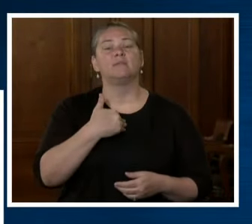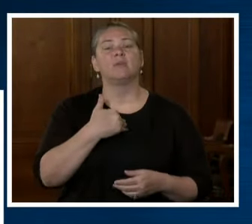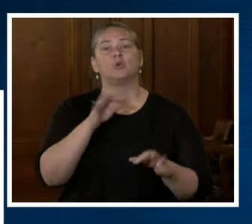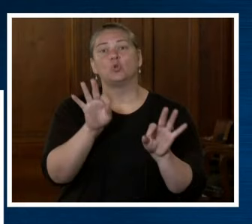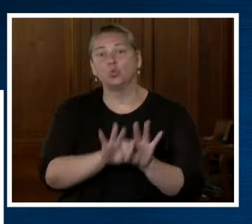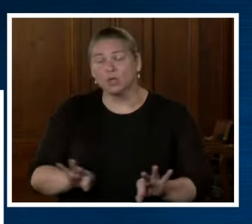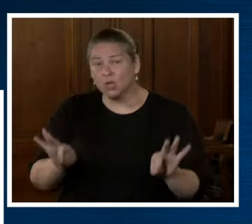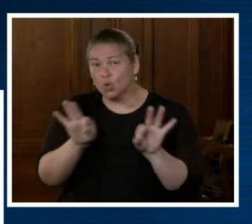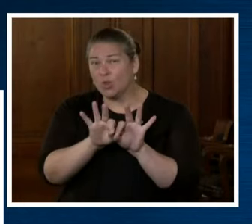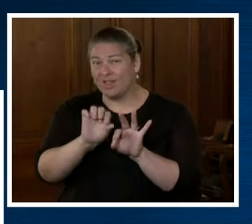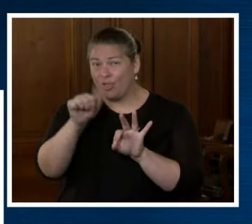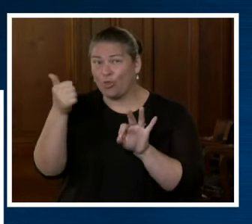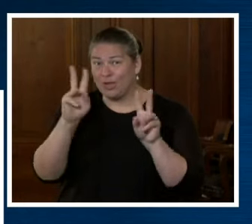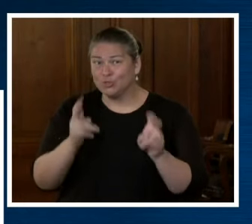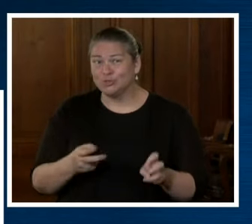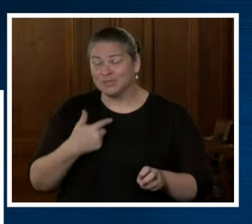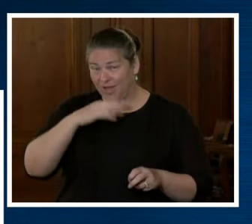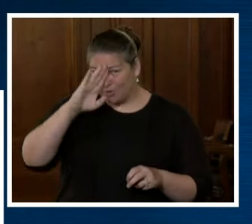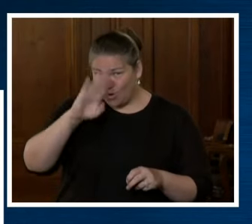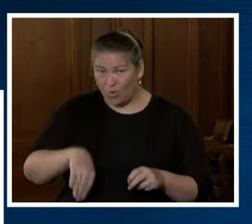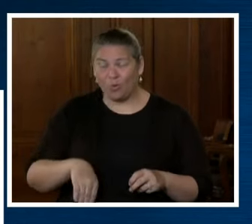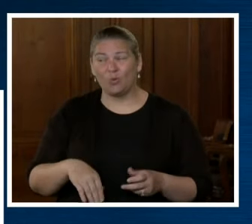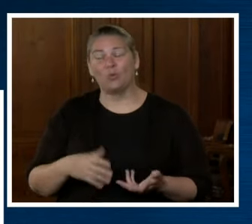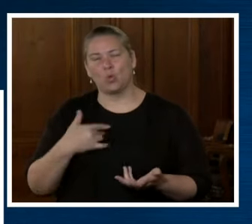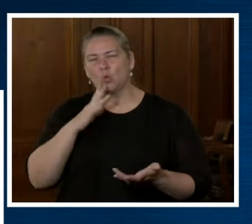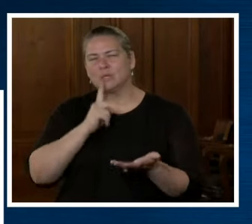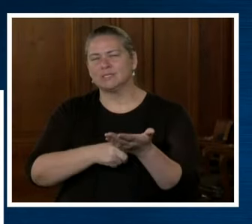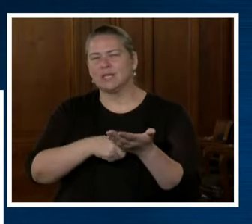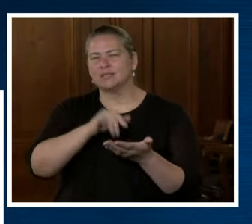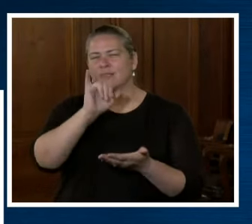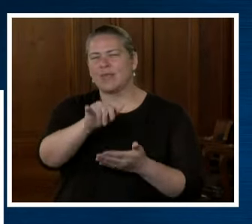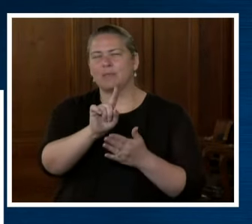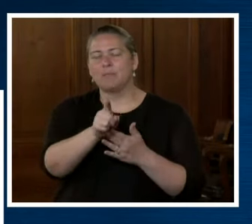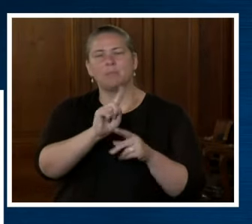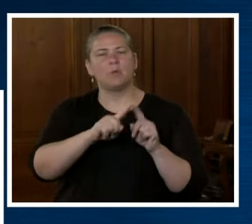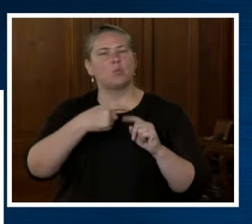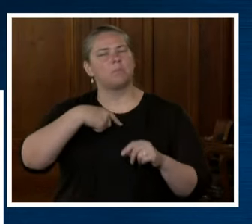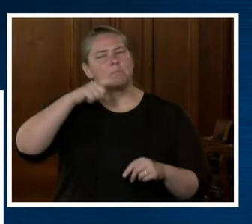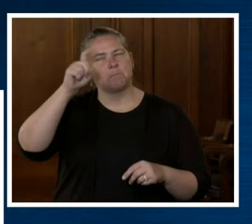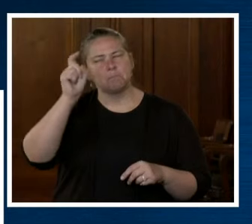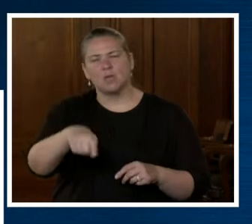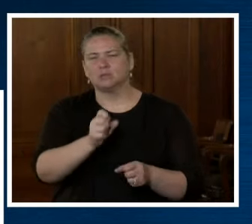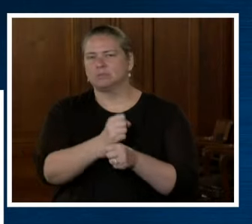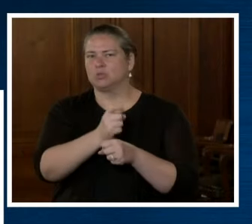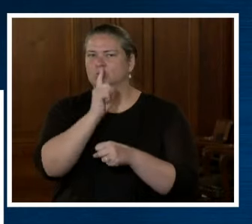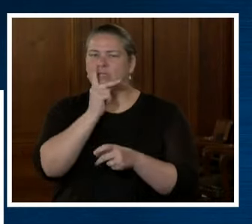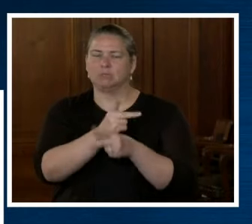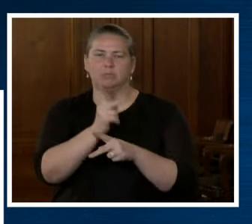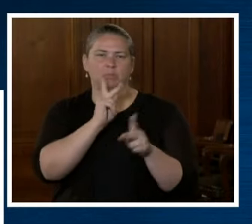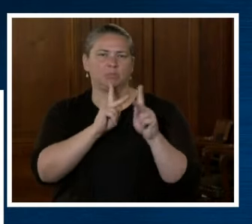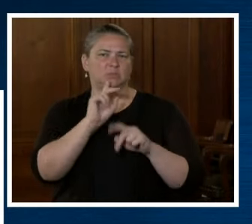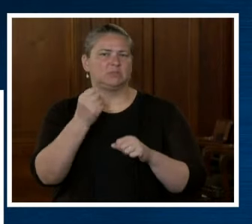MY GOAL IS TO HEAR AND ULTIMATELY TO ACT.